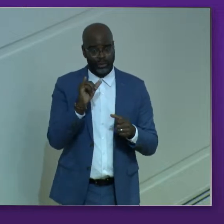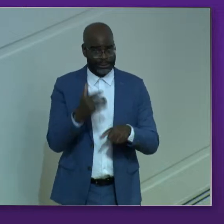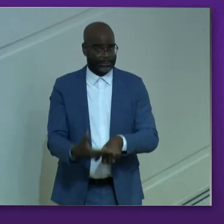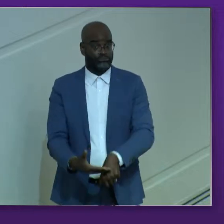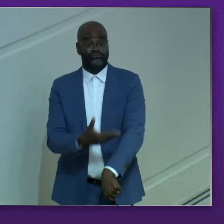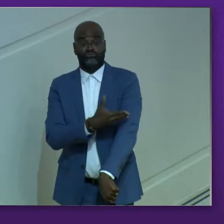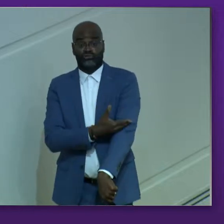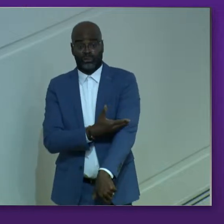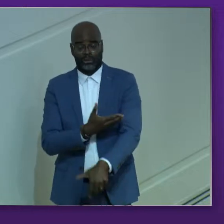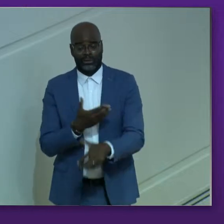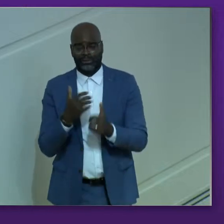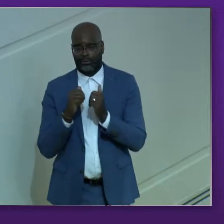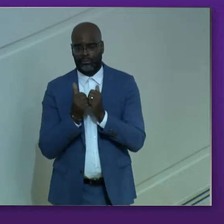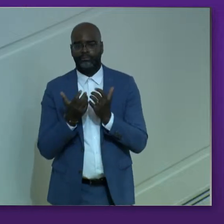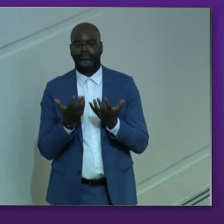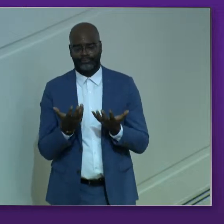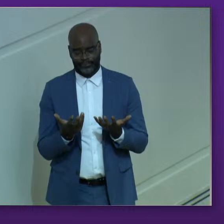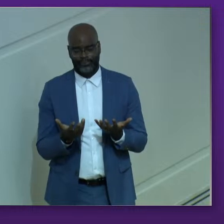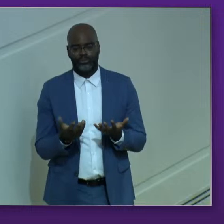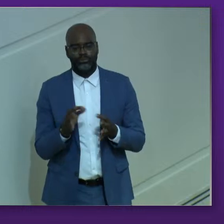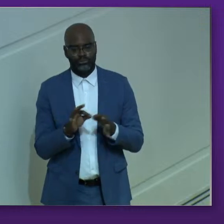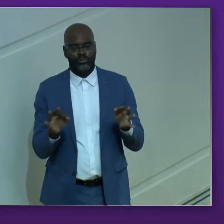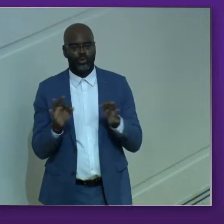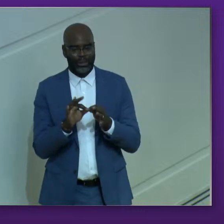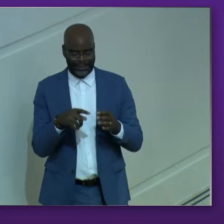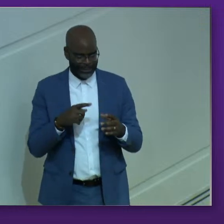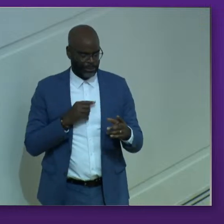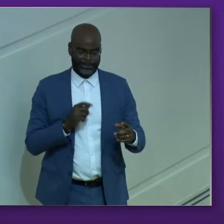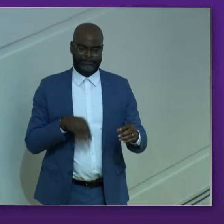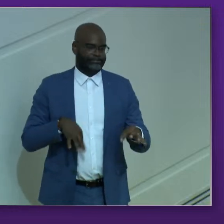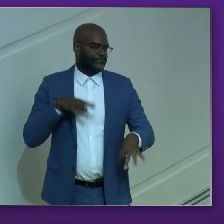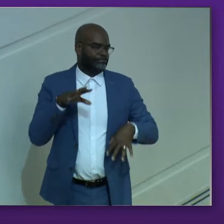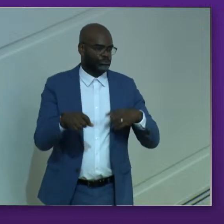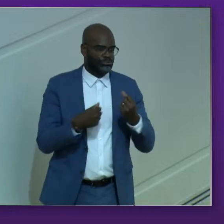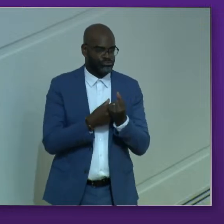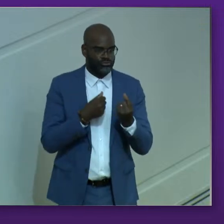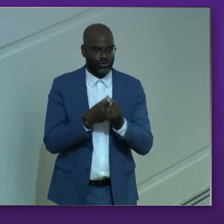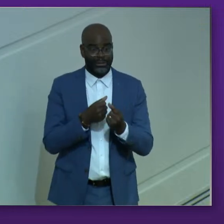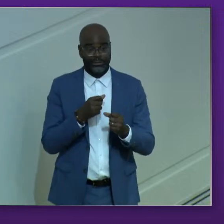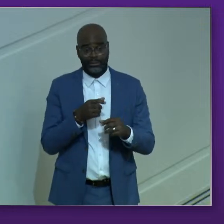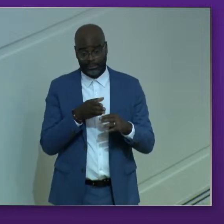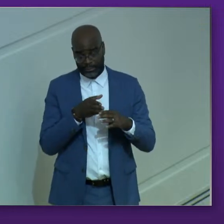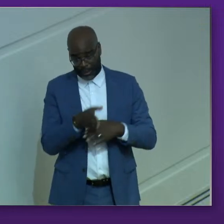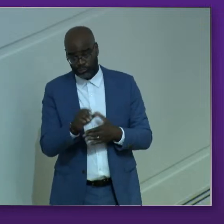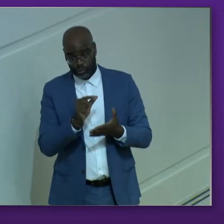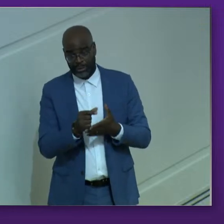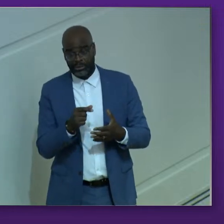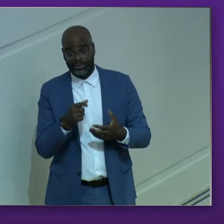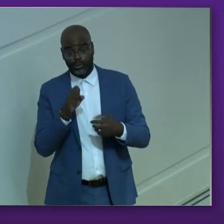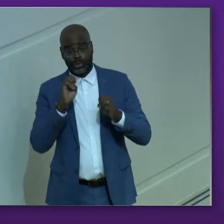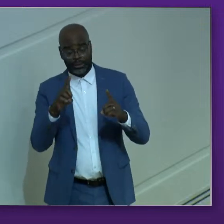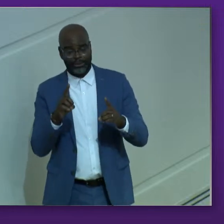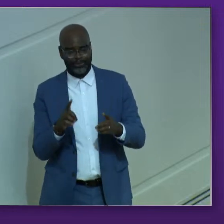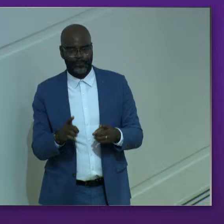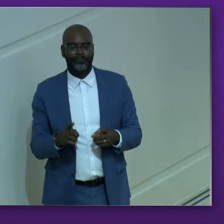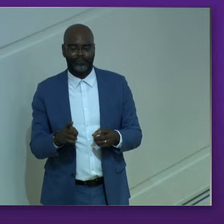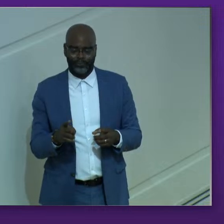GROWING NEW ONES. SUCH EXPERIENCES ARE POWERFUL TEACHERS AND CAN DEEPEN STUDENTS AMBITION FOR